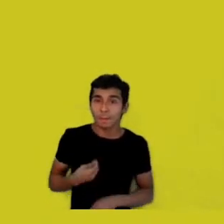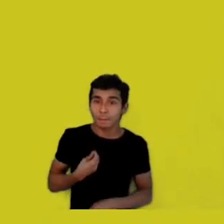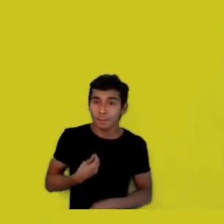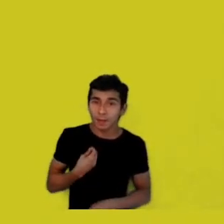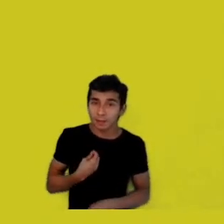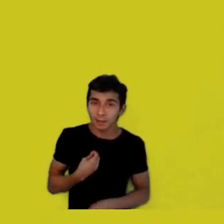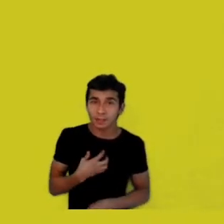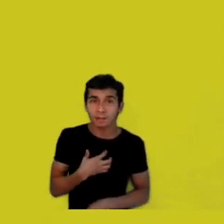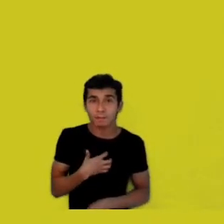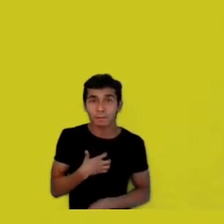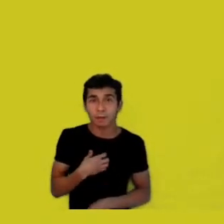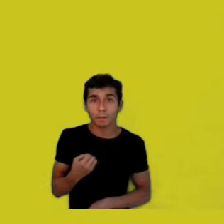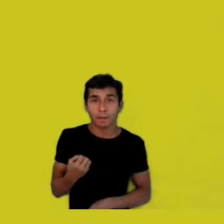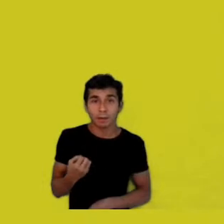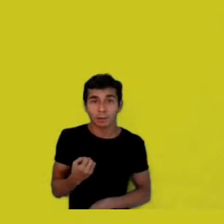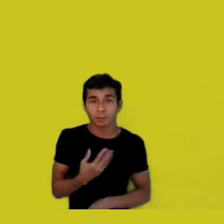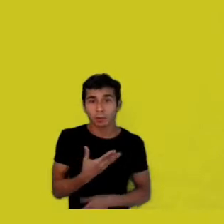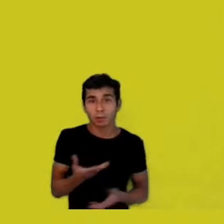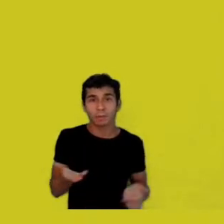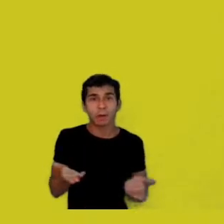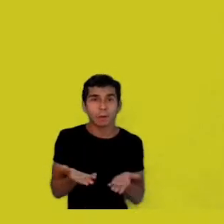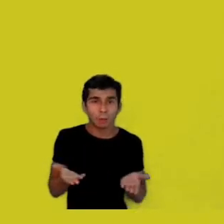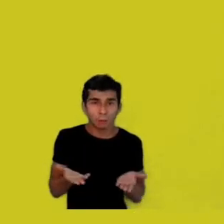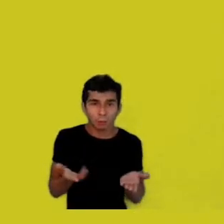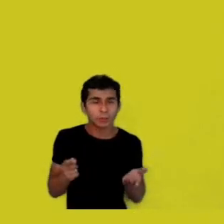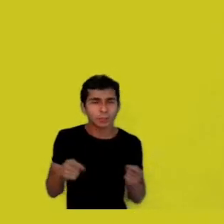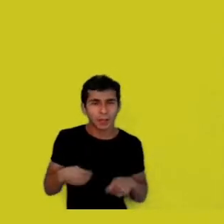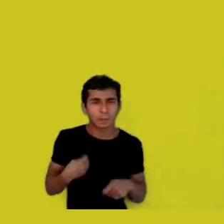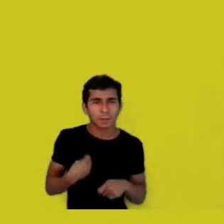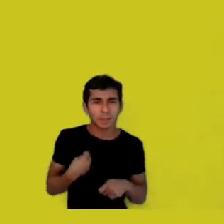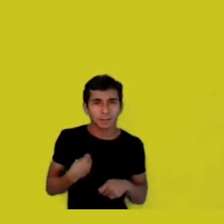that this presentification can offer,